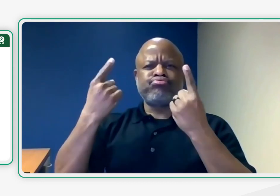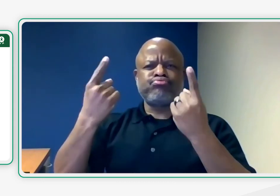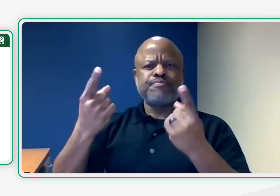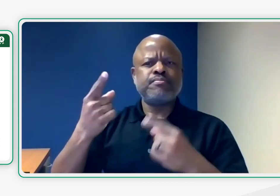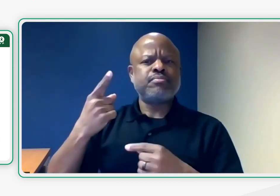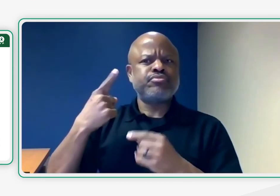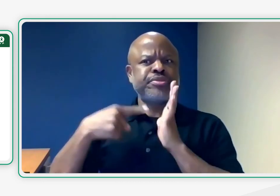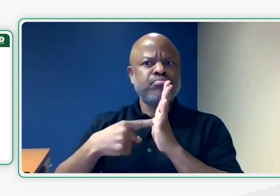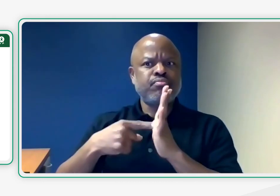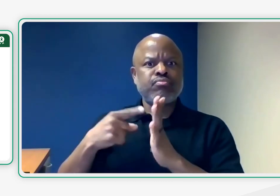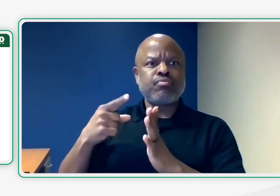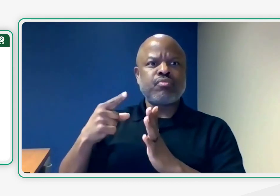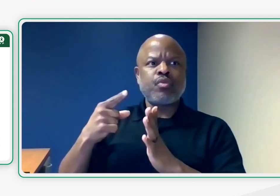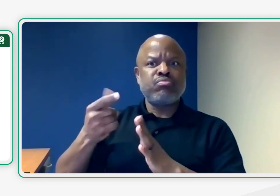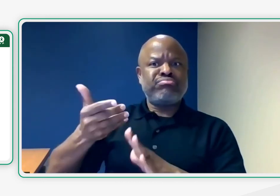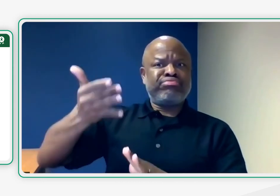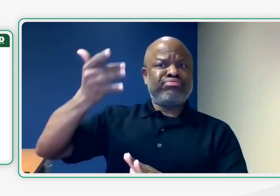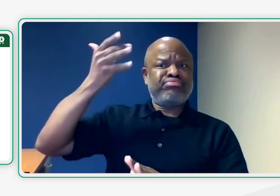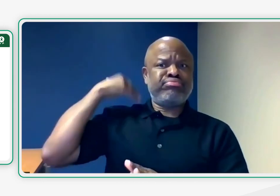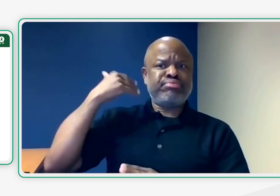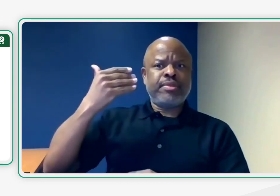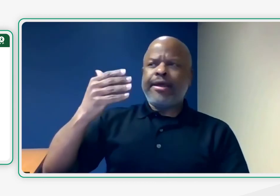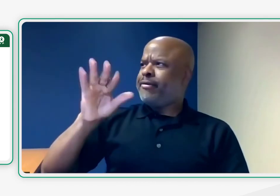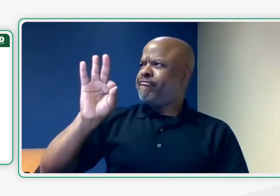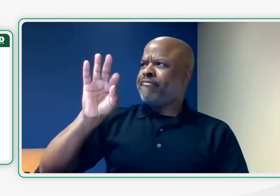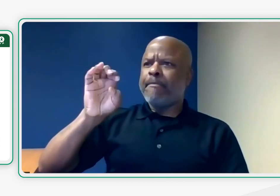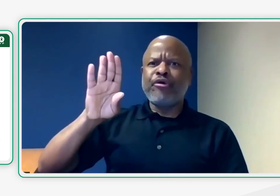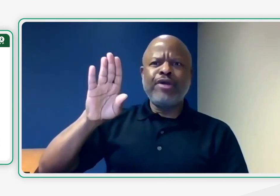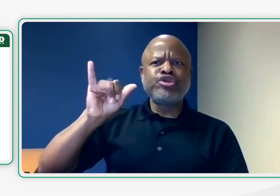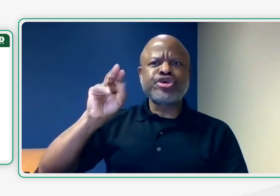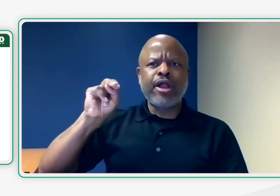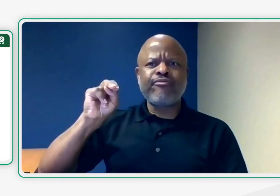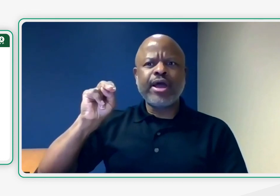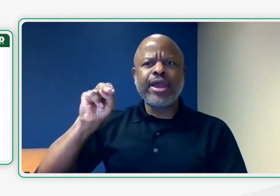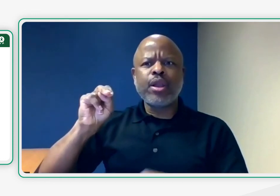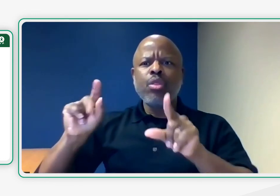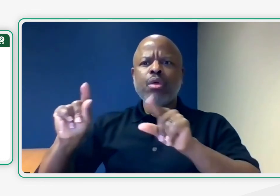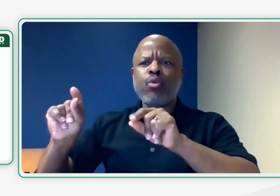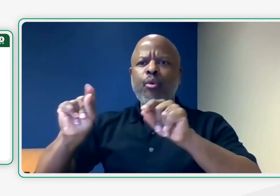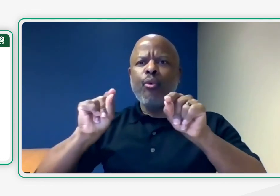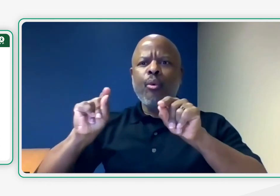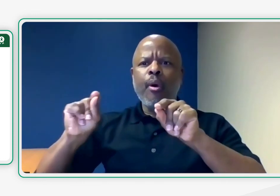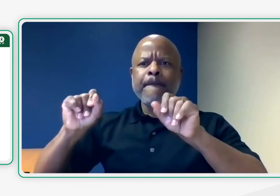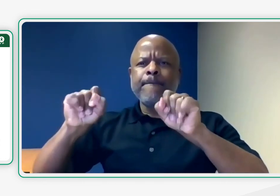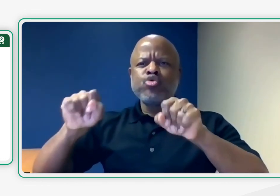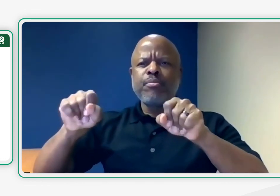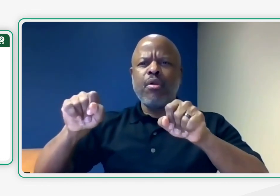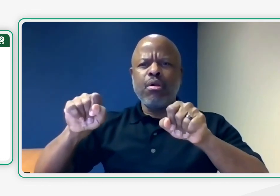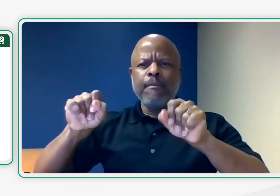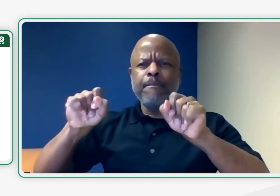A culminating point of the education and what I’ve been teaching thus far. I actually want to start with an example. In February, or January – a